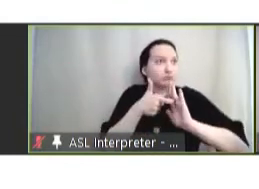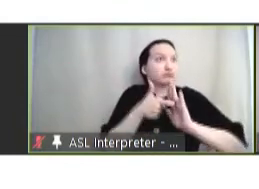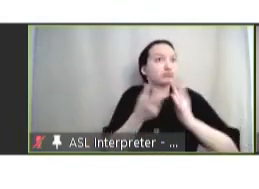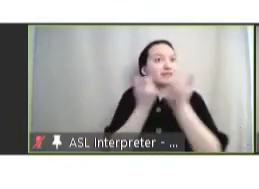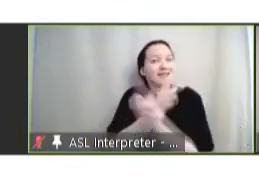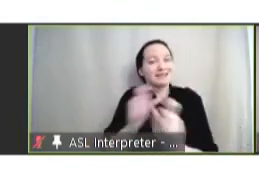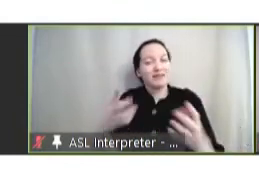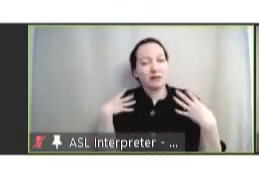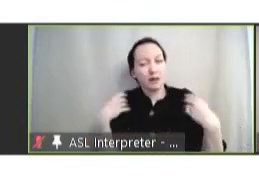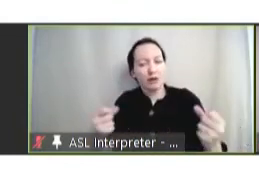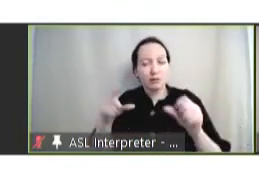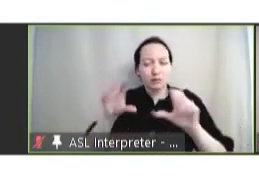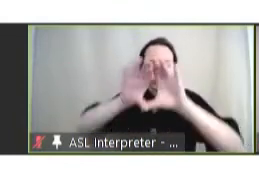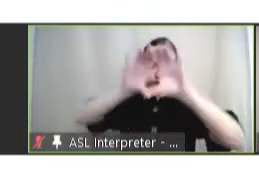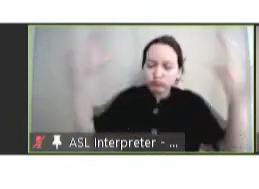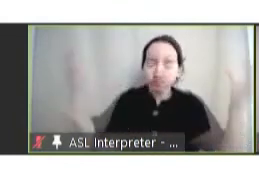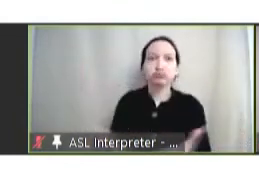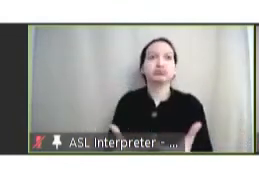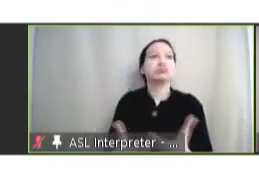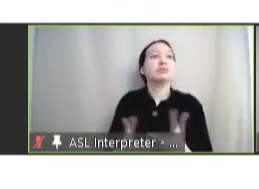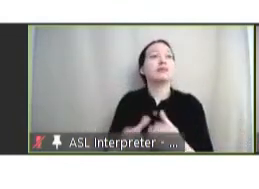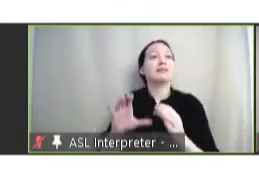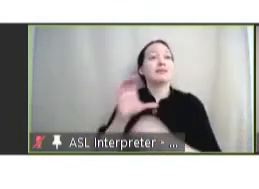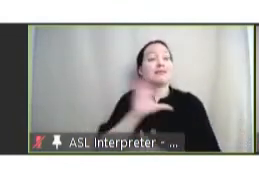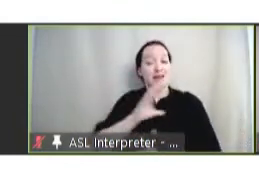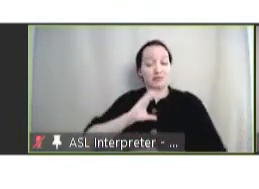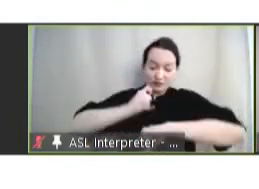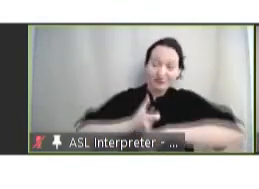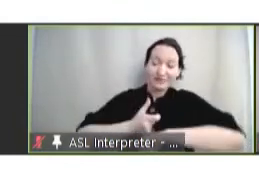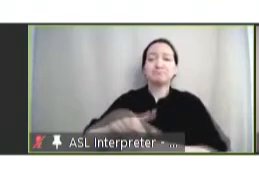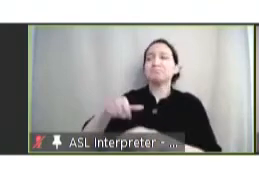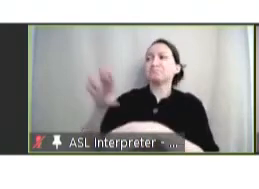world. It was -- the council was formed because the industry said people should not have to be